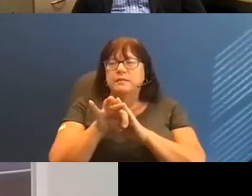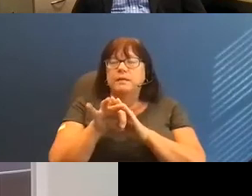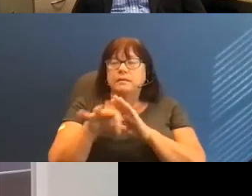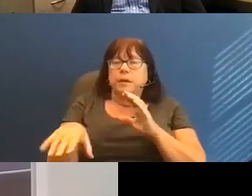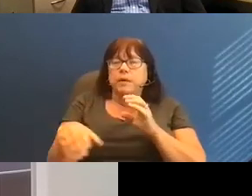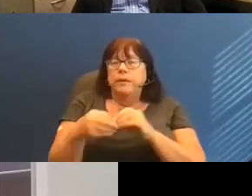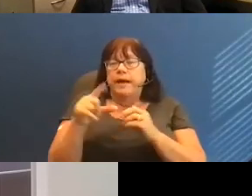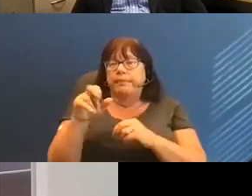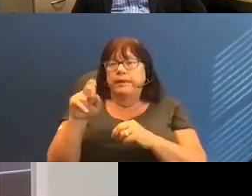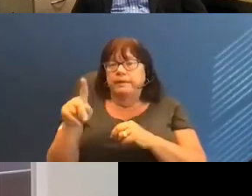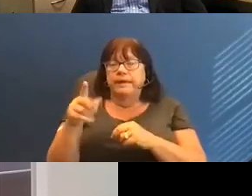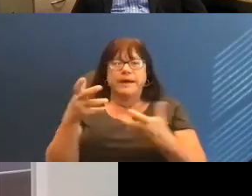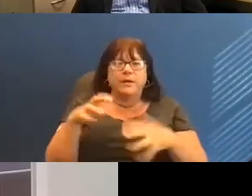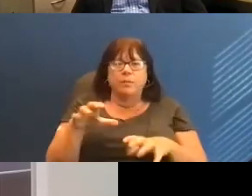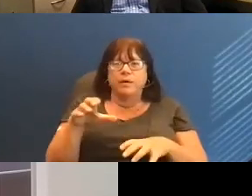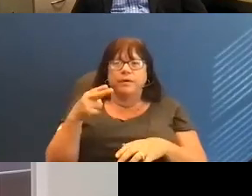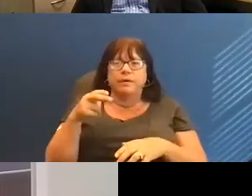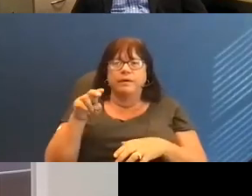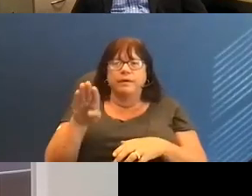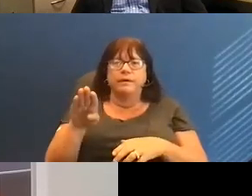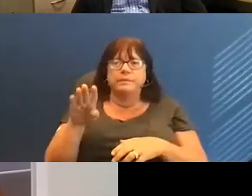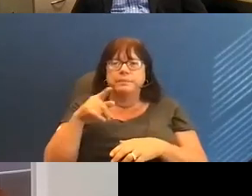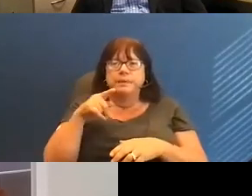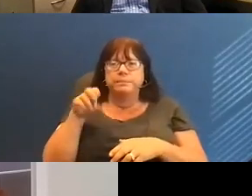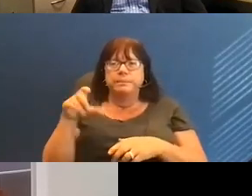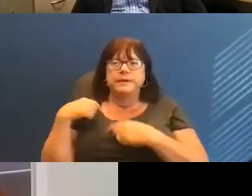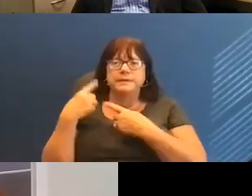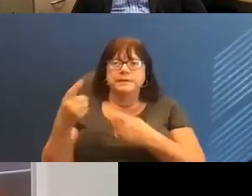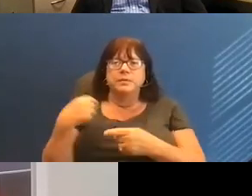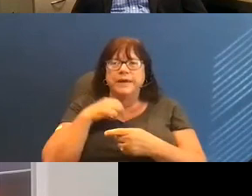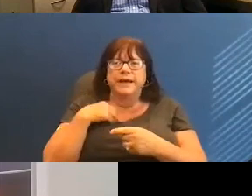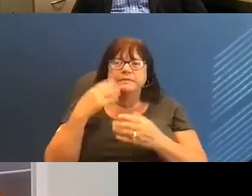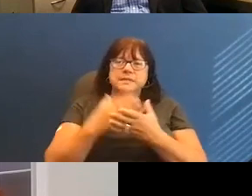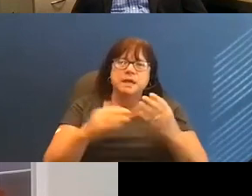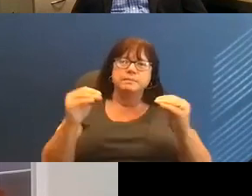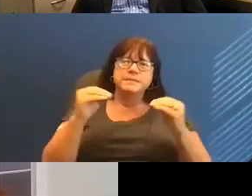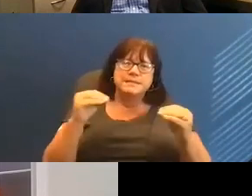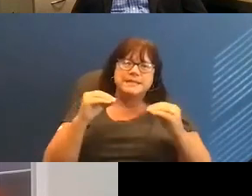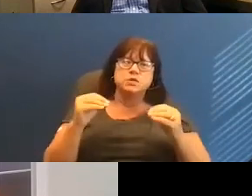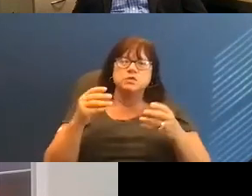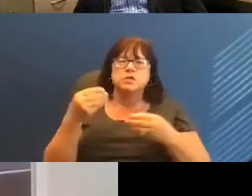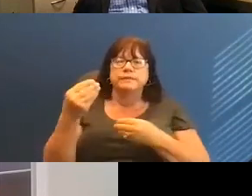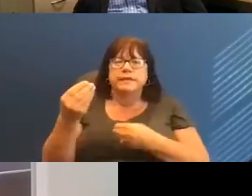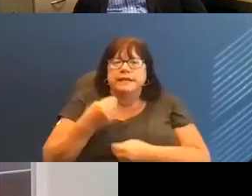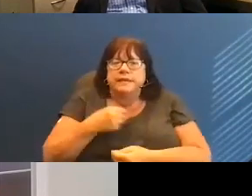to make the hub public until you've got at least some instructor supplied OER uploaded, so please contact me directly if you'd like to help with this effort, I'd really appreciate it